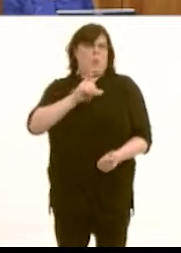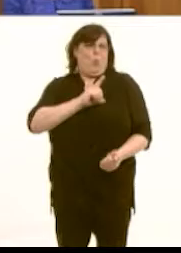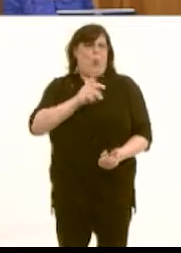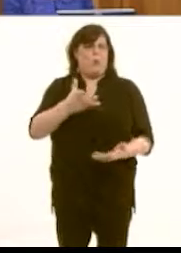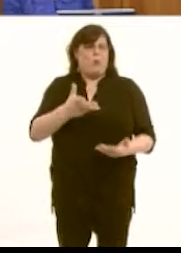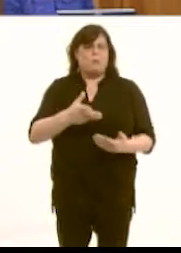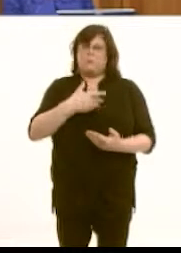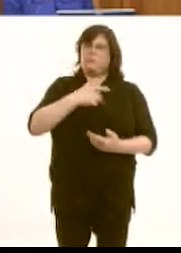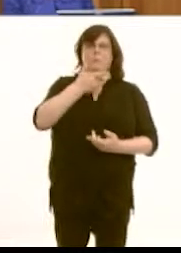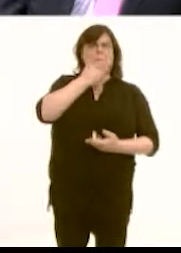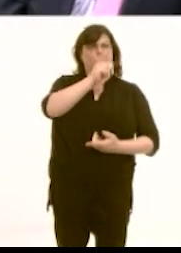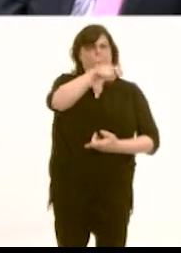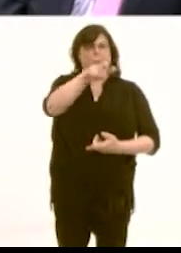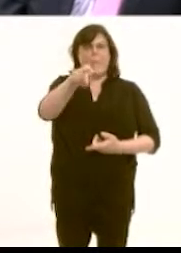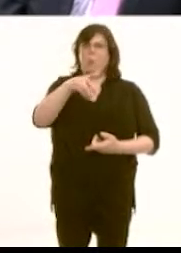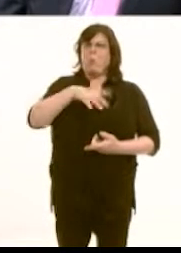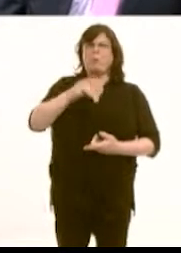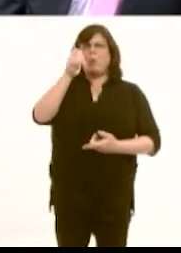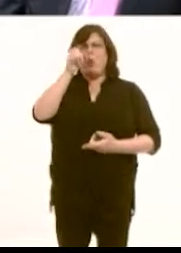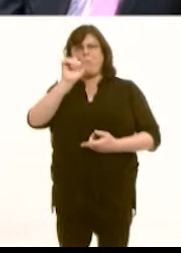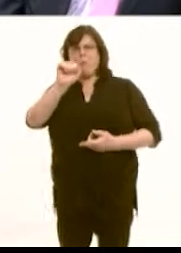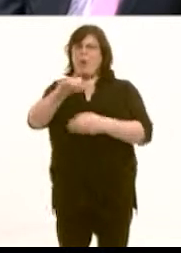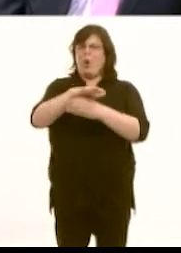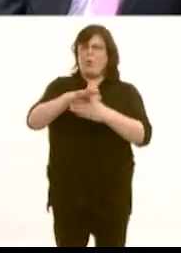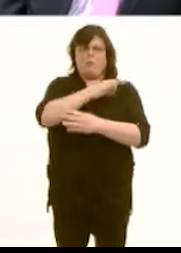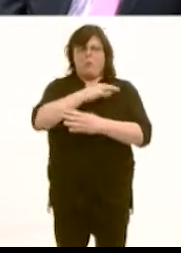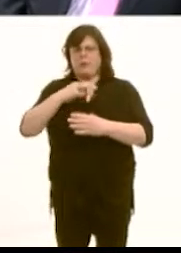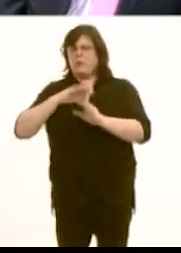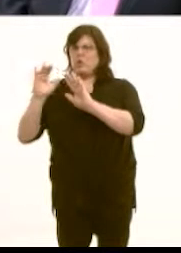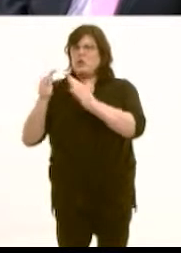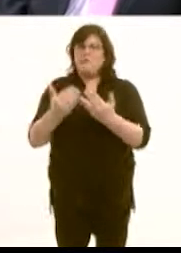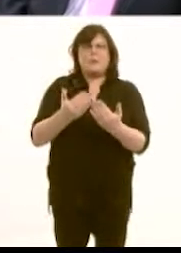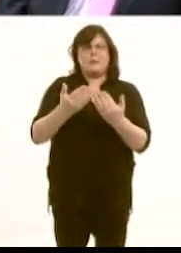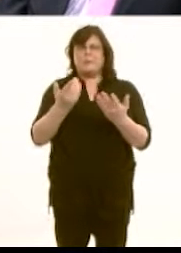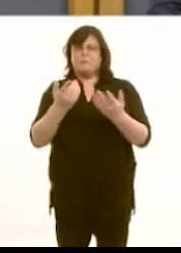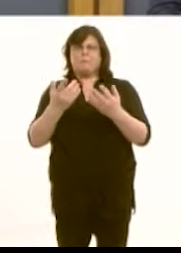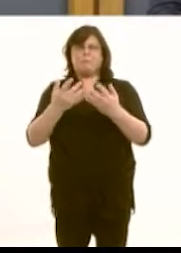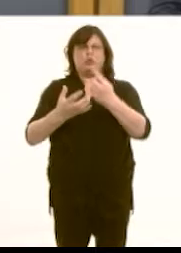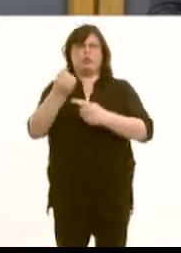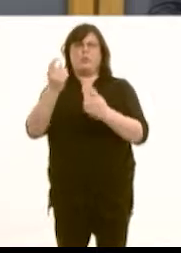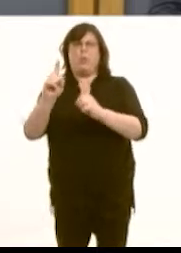From our perspective, we have a system that is far more comprehensiveó[Interruption.] Y Llywydd / The Presiding Officer: Darren Millar.